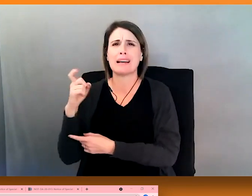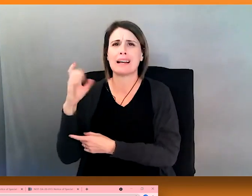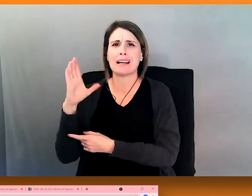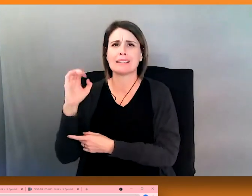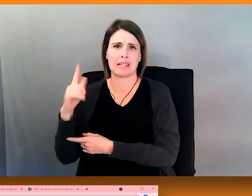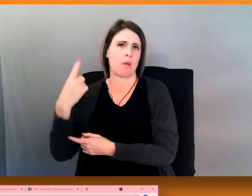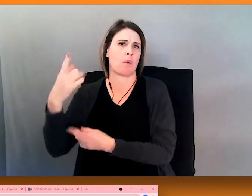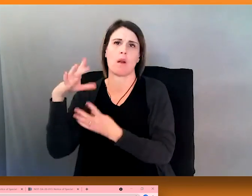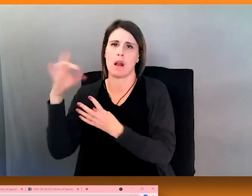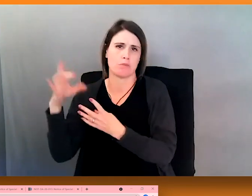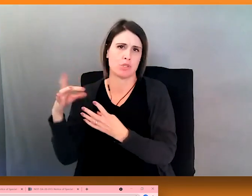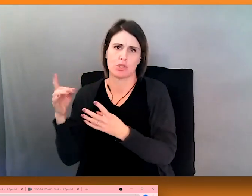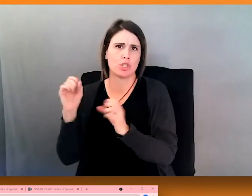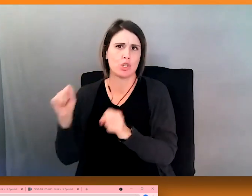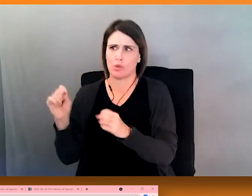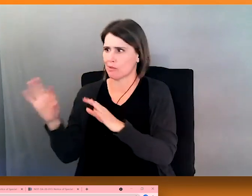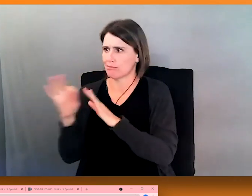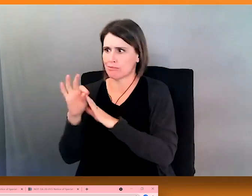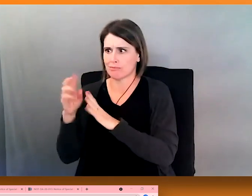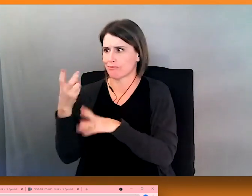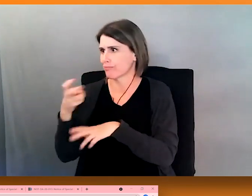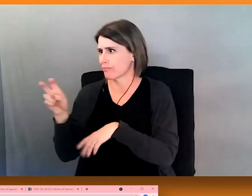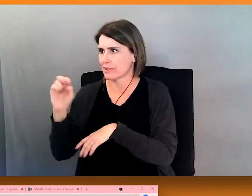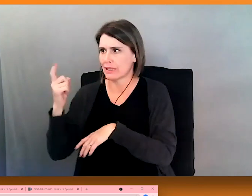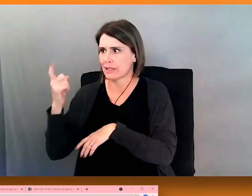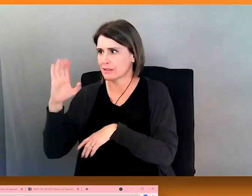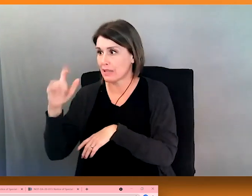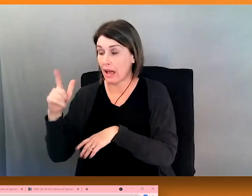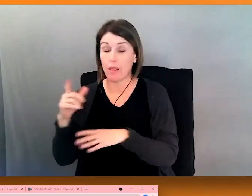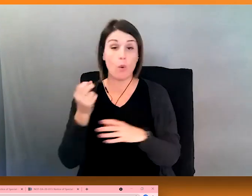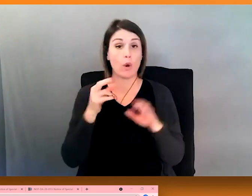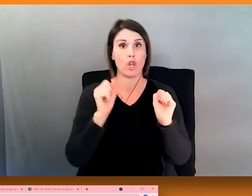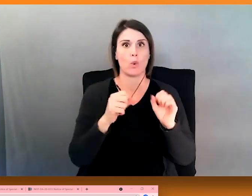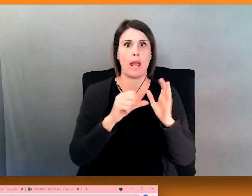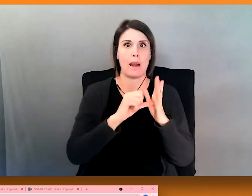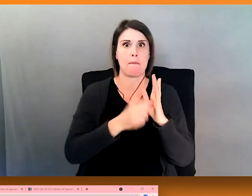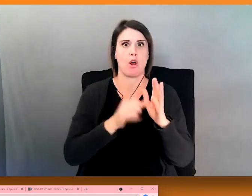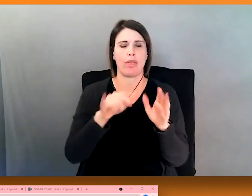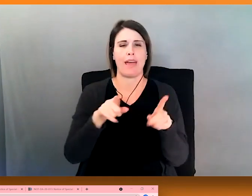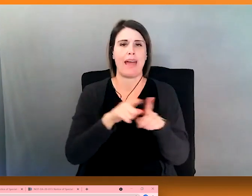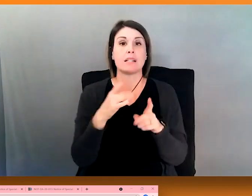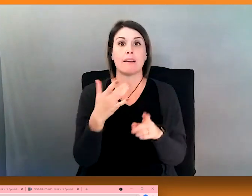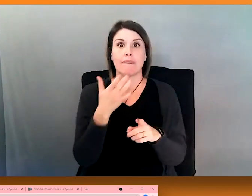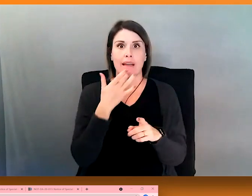One of the options is Excel, so you can export into Excel. You can mark it as favorite,